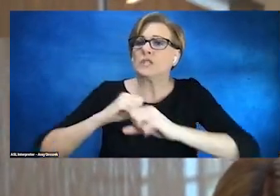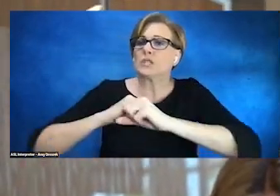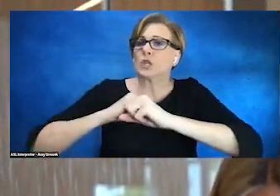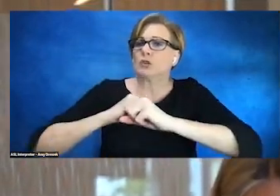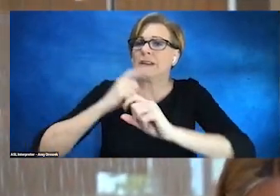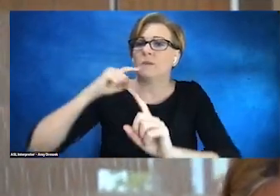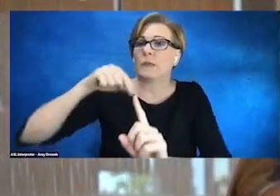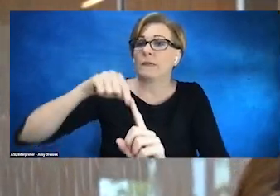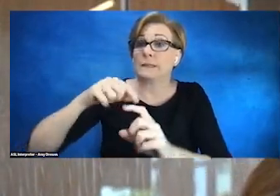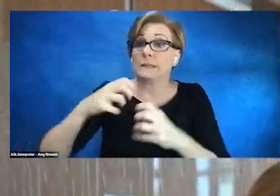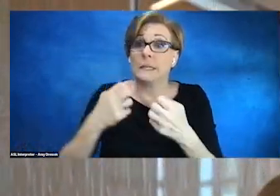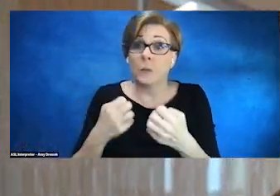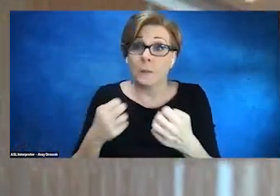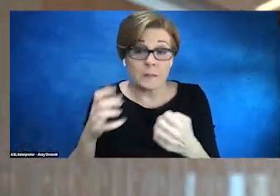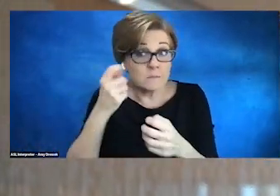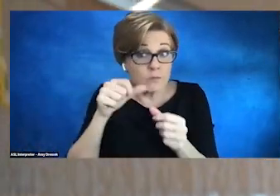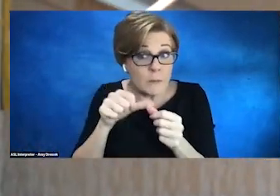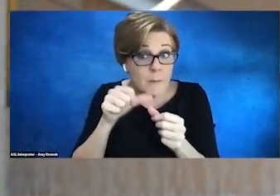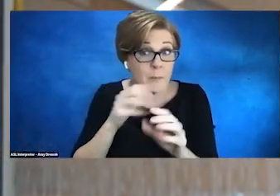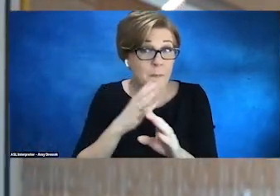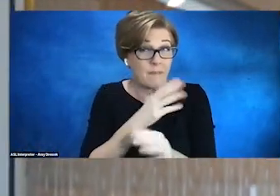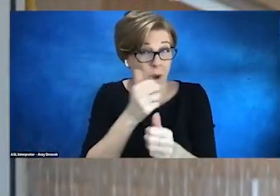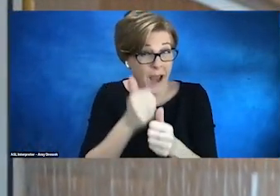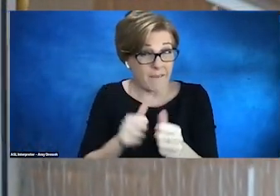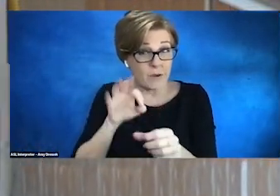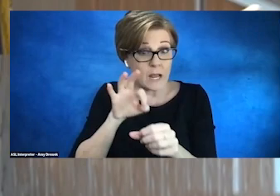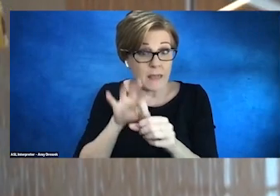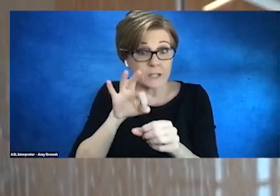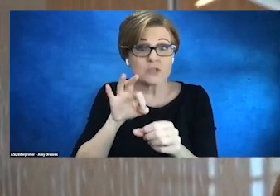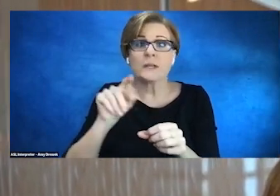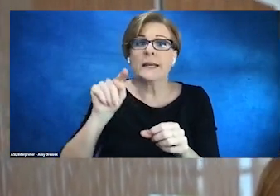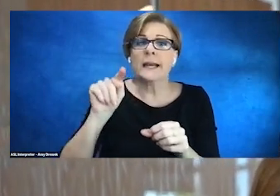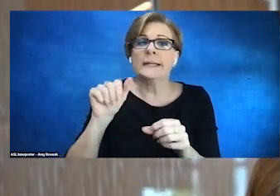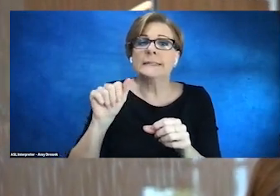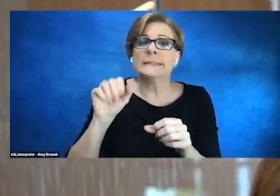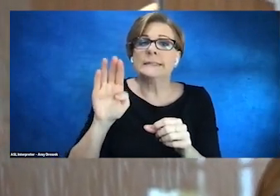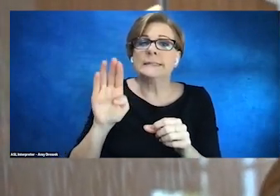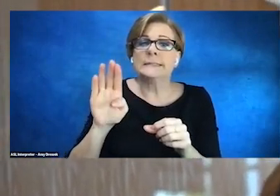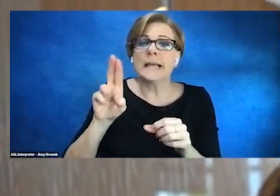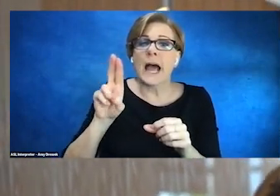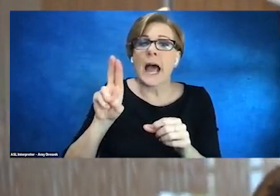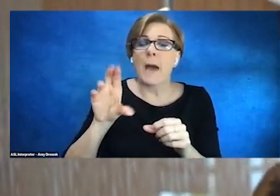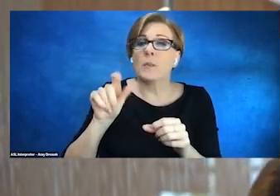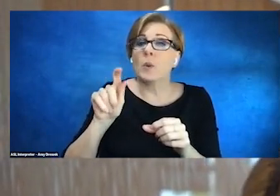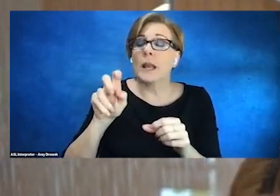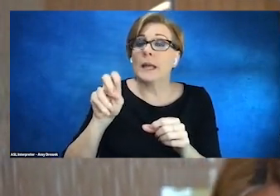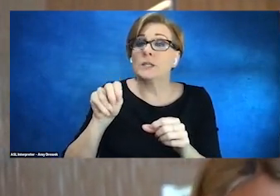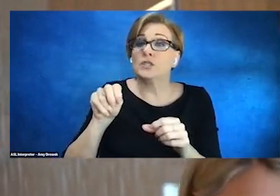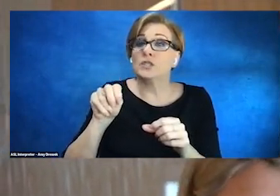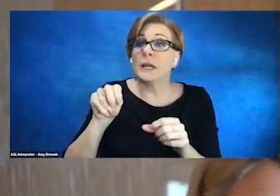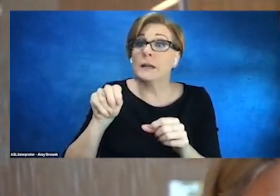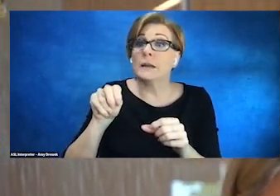so first off for before every election right our tabulation equipment well not before every